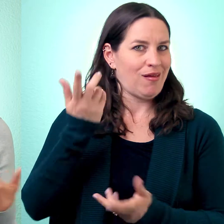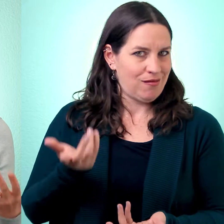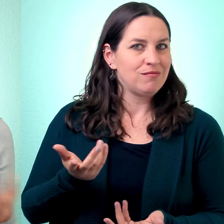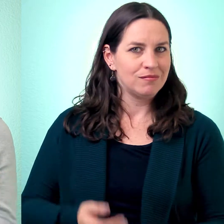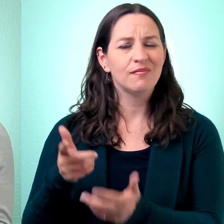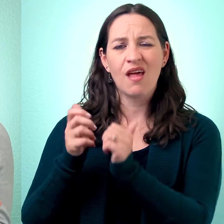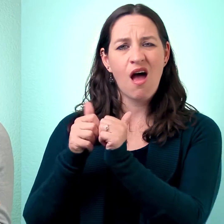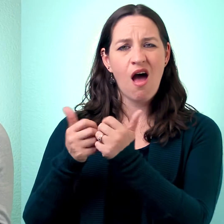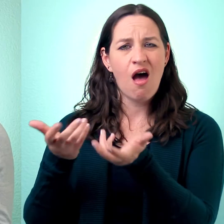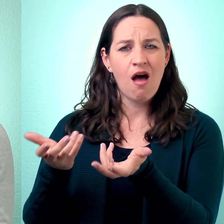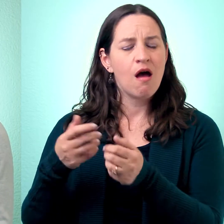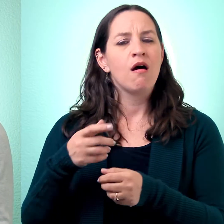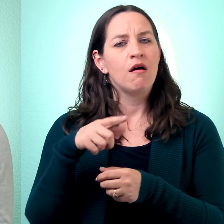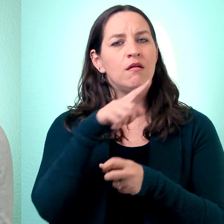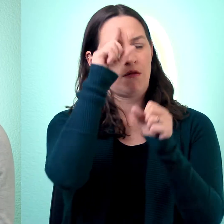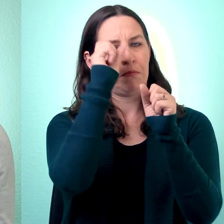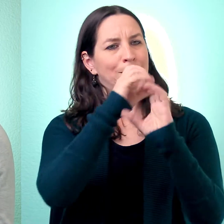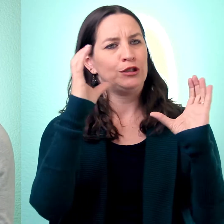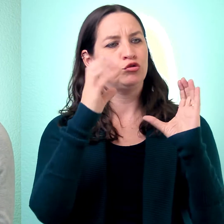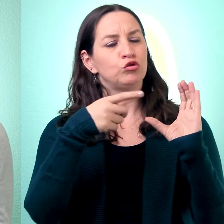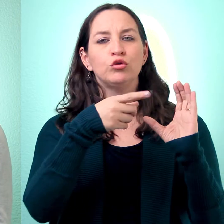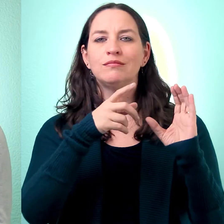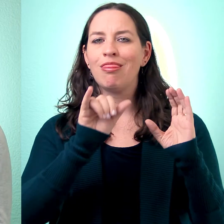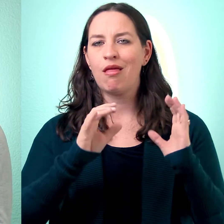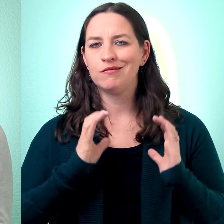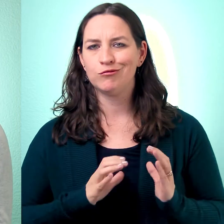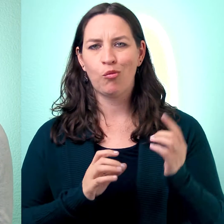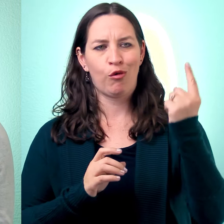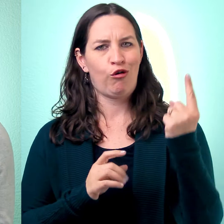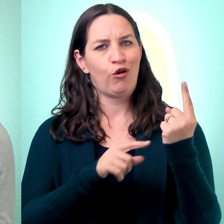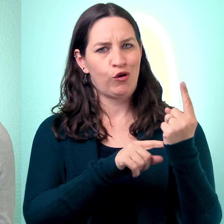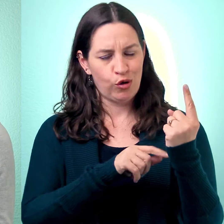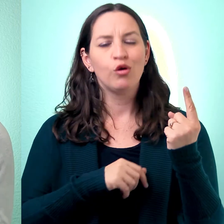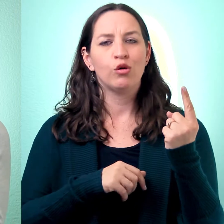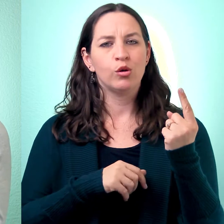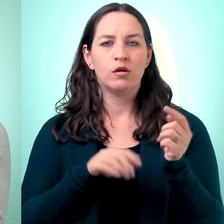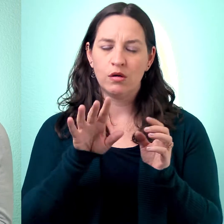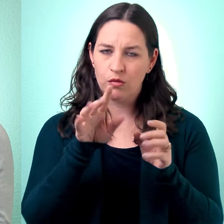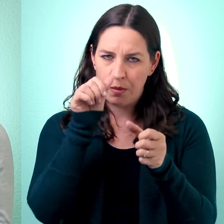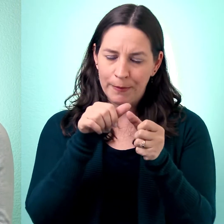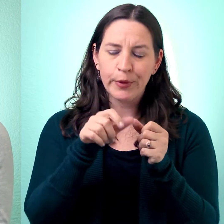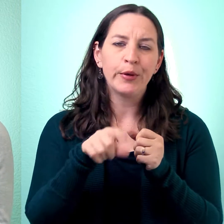or idea. When we approach the idea of picturing a person or a consumer, it's important that you are in the Deaf community.